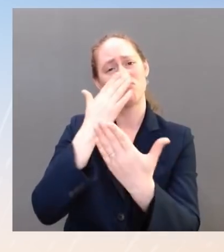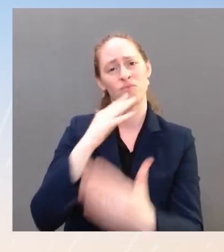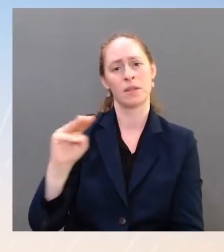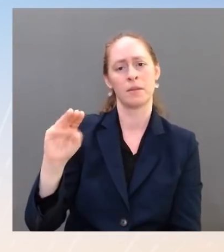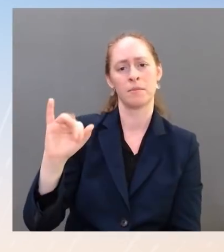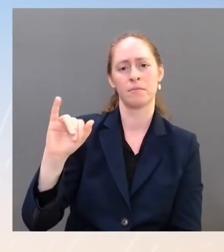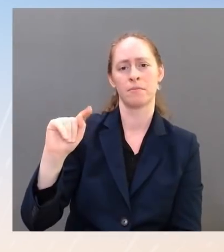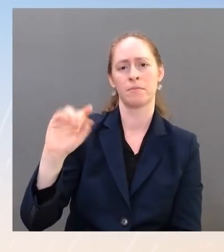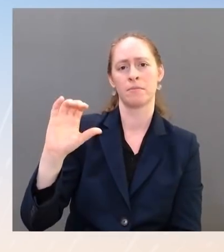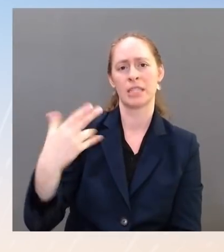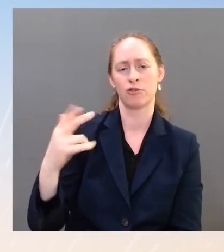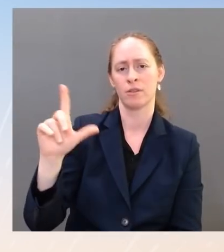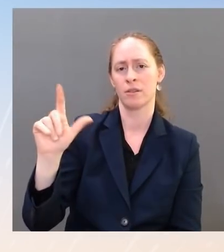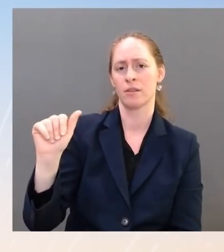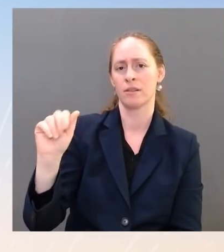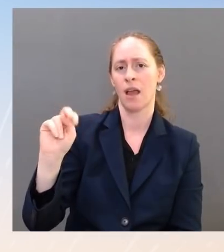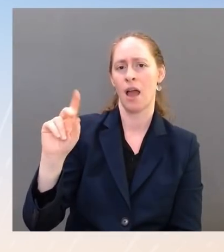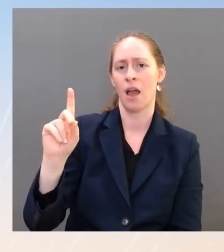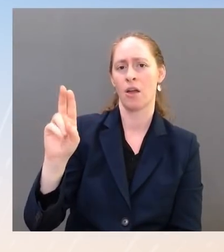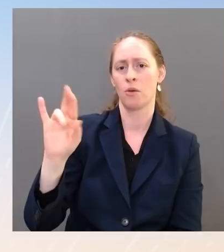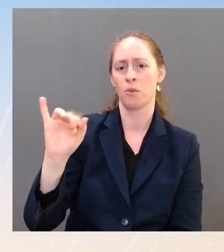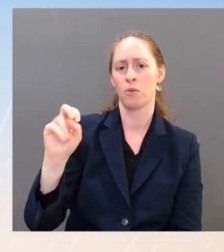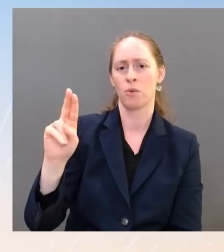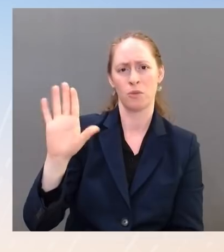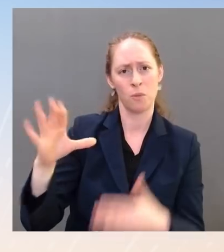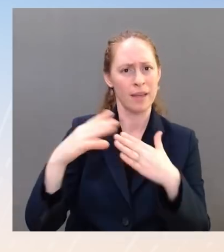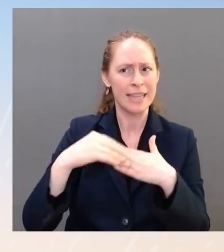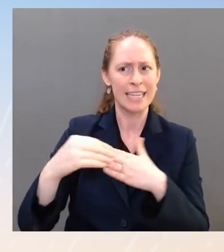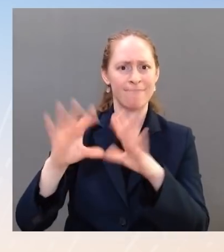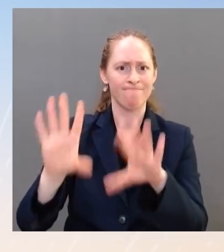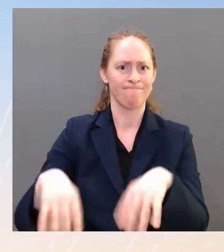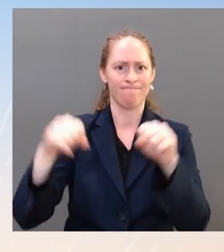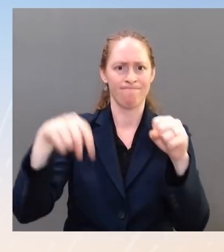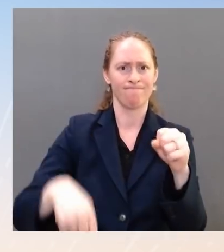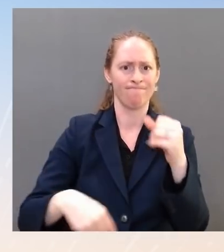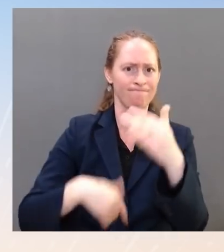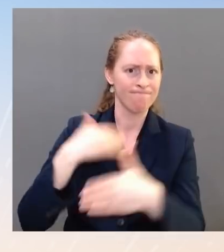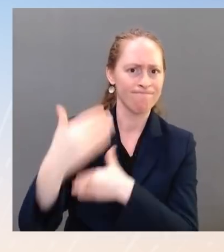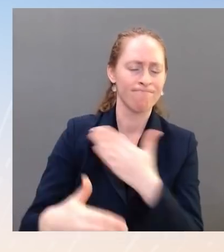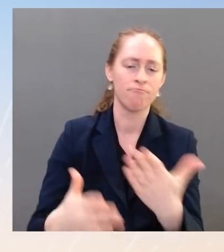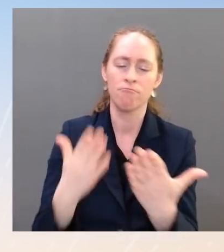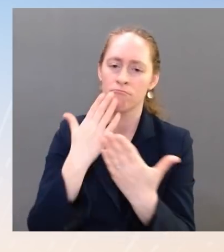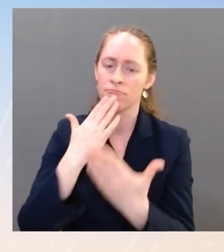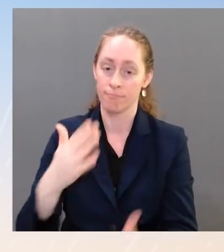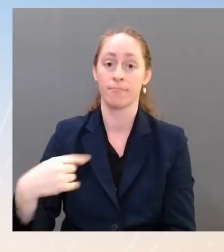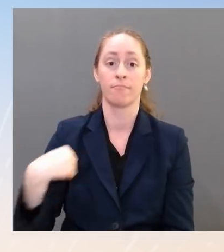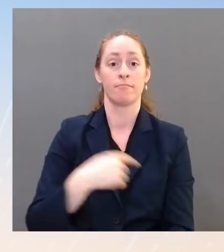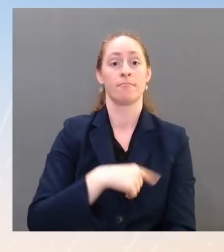We in the Department of Homeland Security really have two broad lines of effort. One is, of course, to enhance the safety